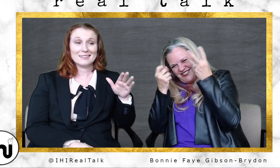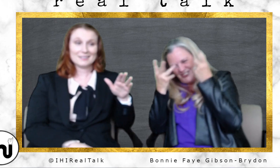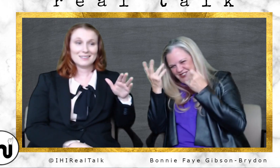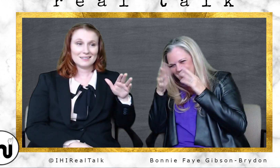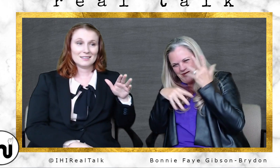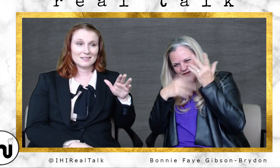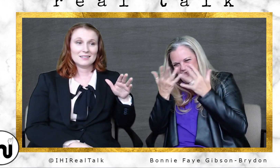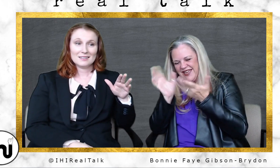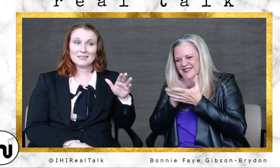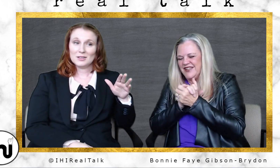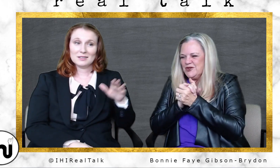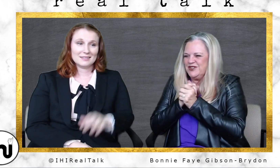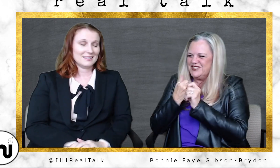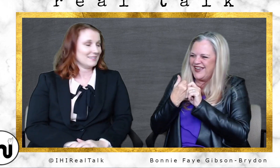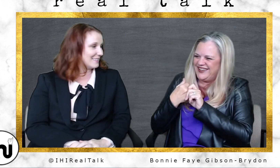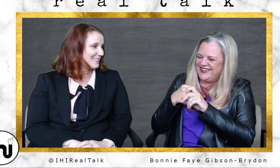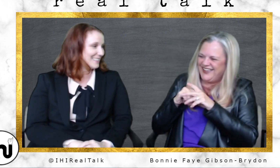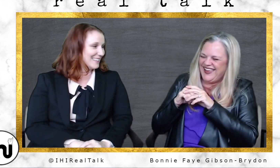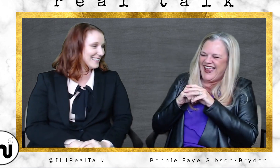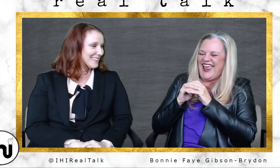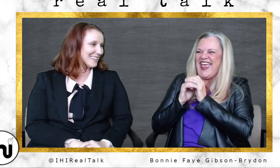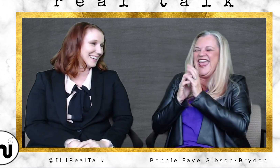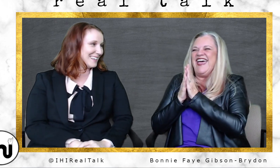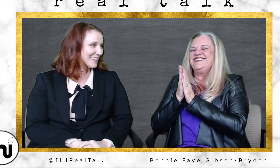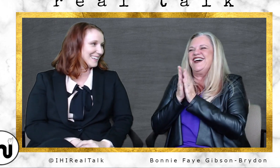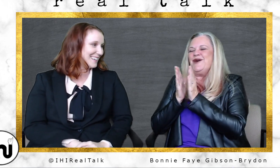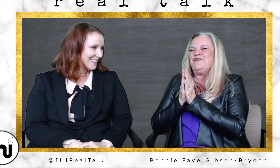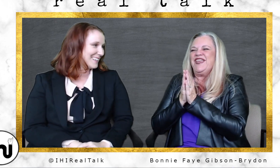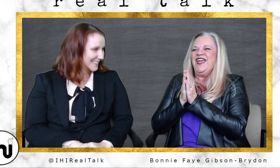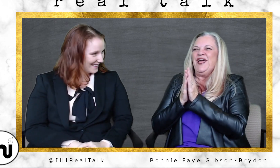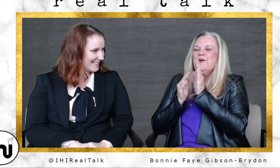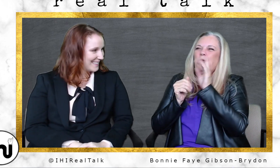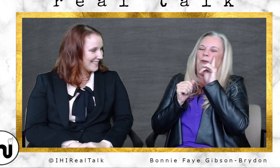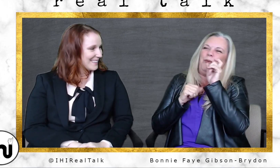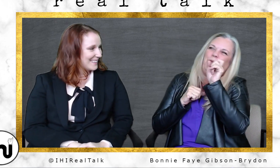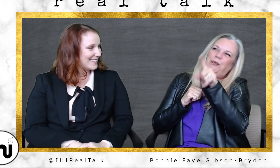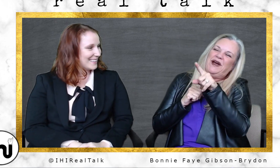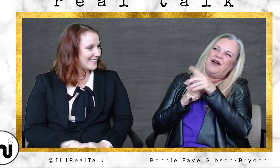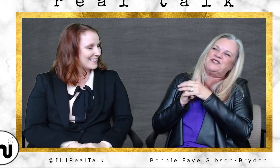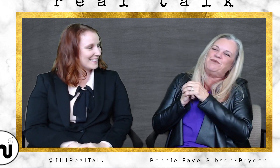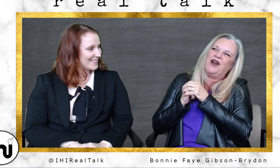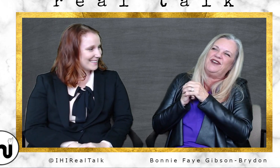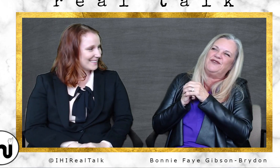doing something with my hands not so much signing. But I was smart enough to